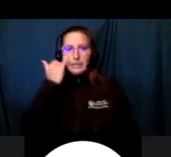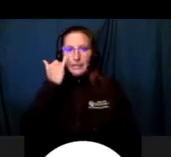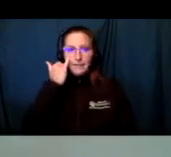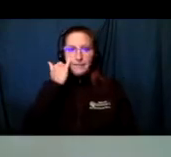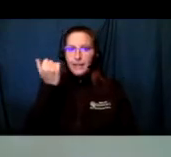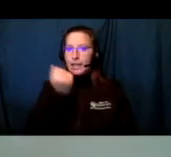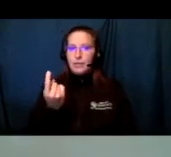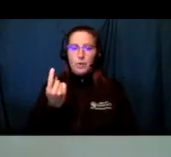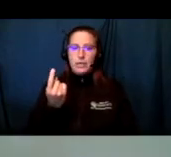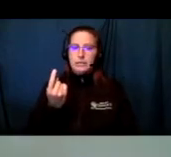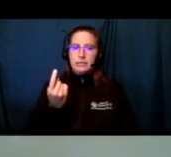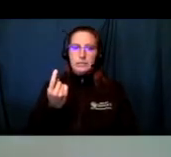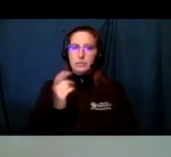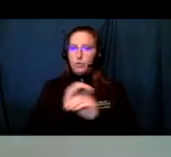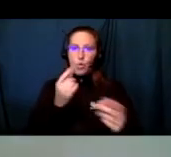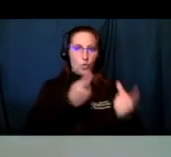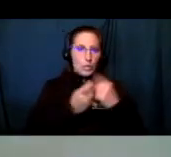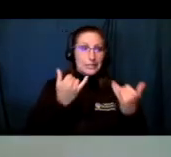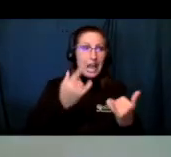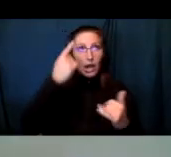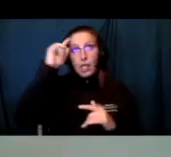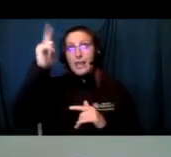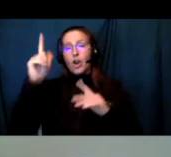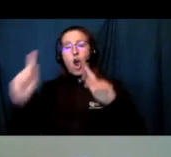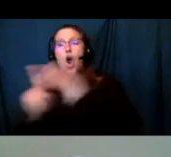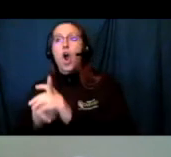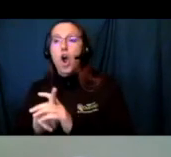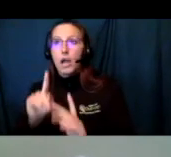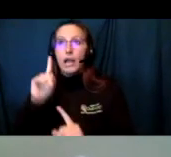doesn't have questions now but thinks of questions later on or if you have contacts for